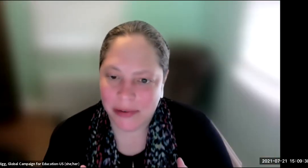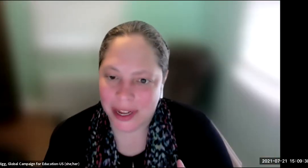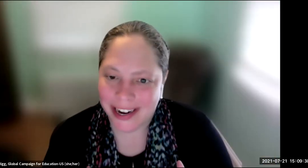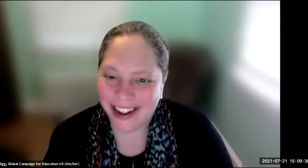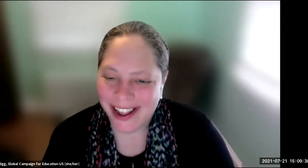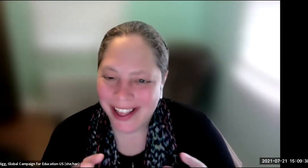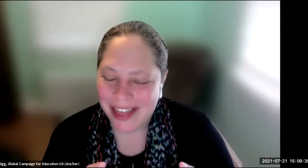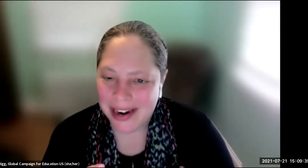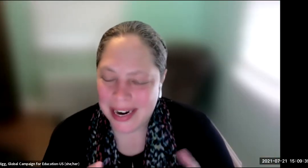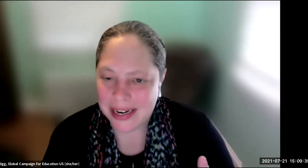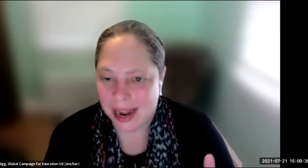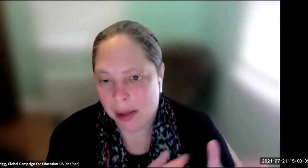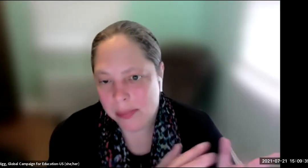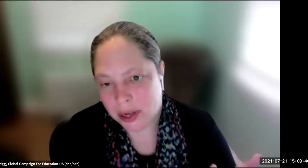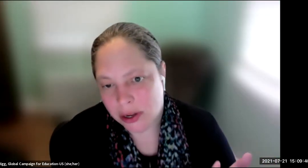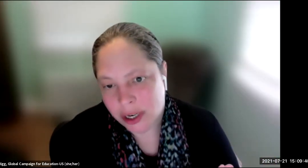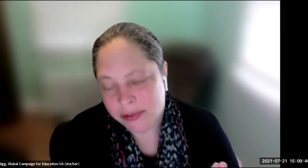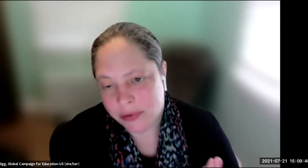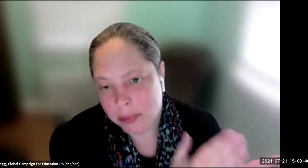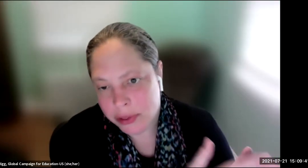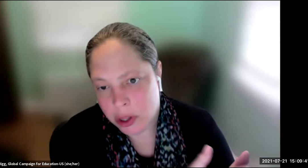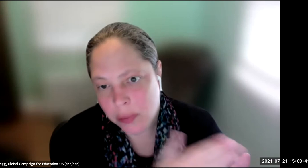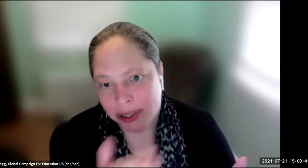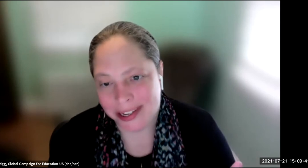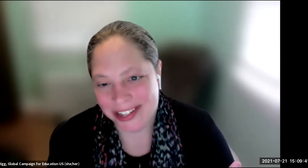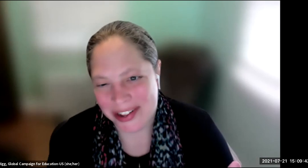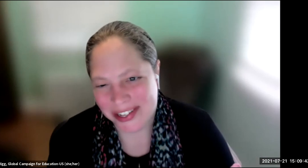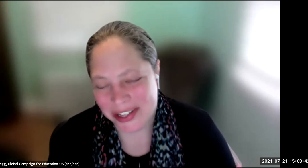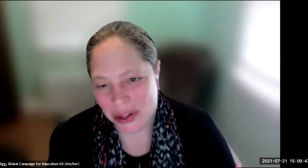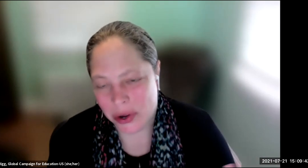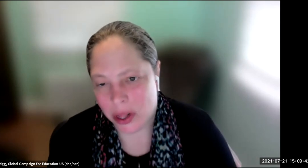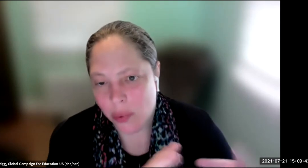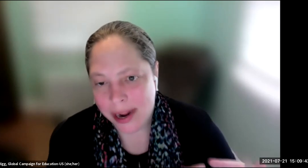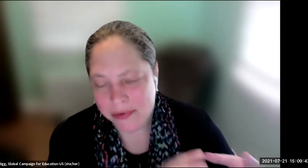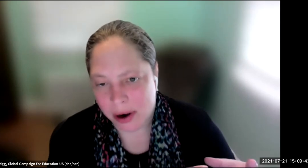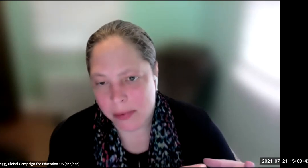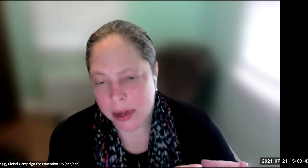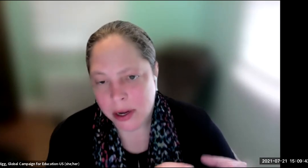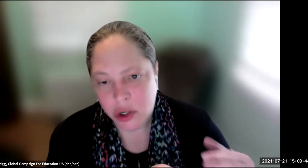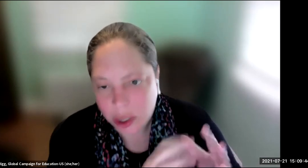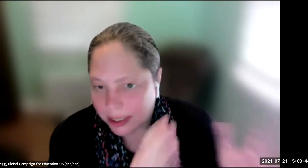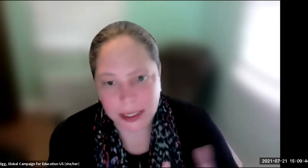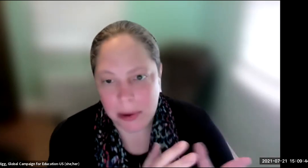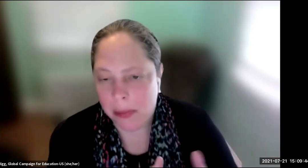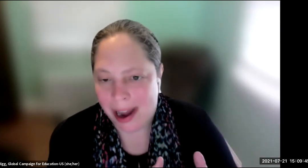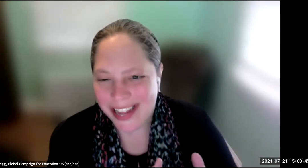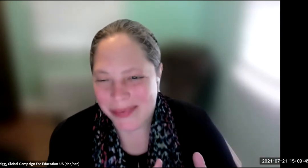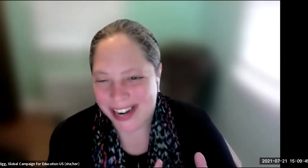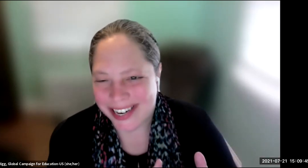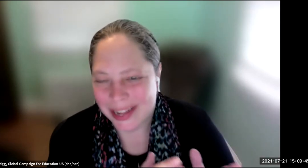directly spent on a child with a disability? Great. Thank you so much. I mentioned very briefly that